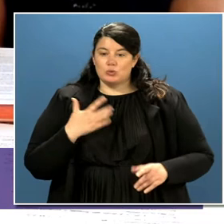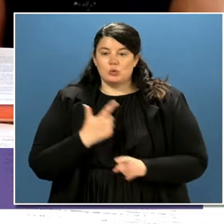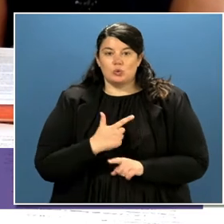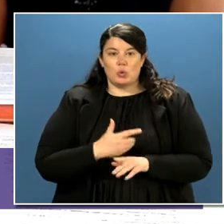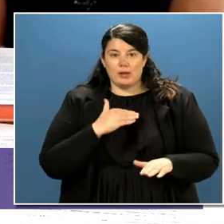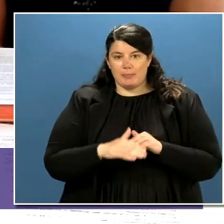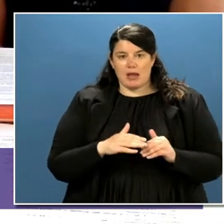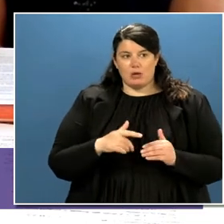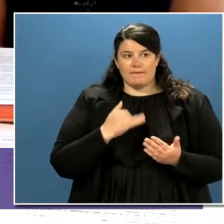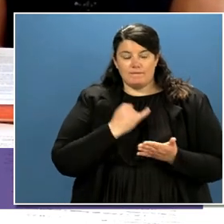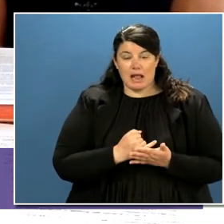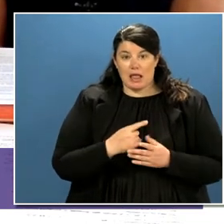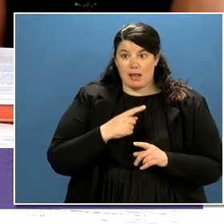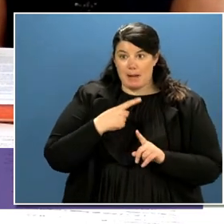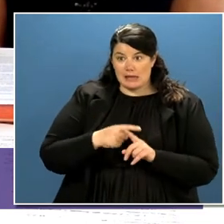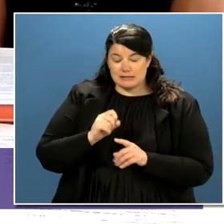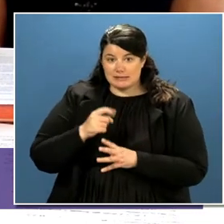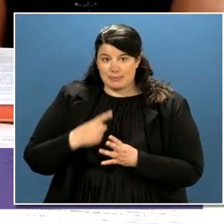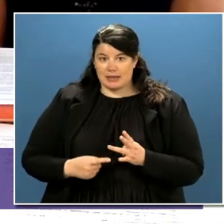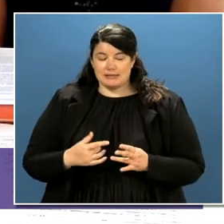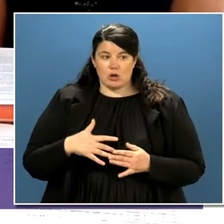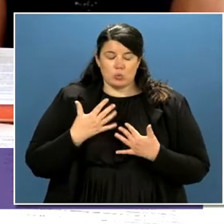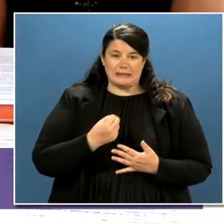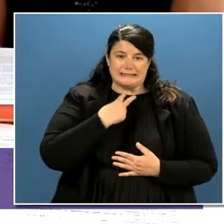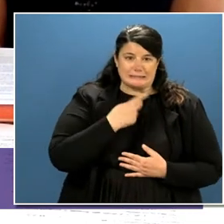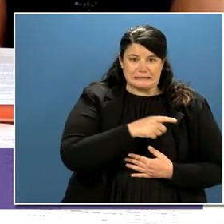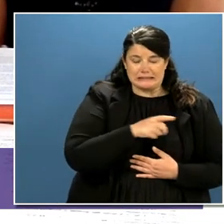disability because I feel like I've let someone down or I'm discriminating".